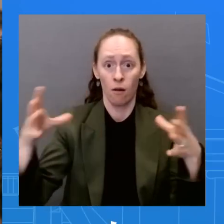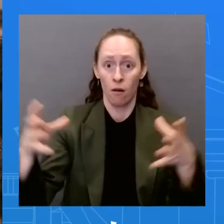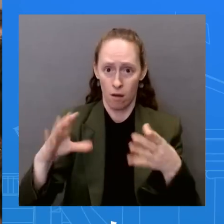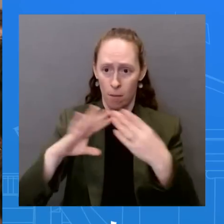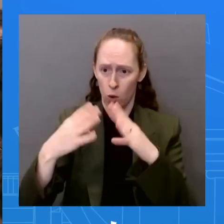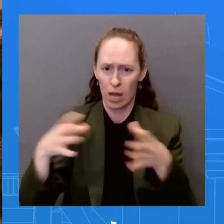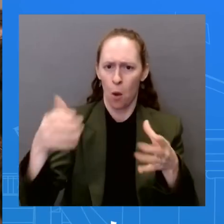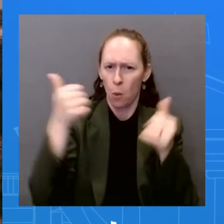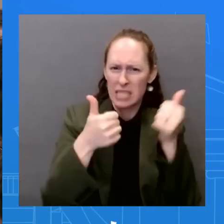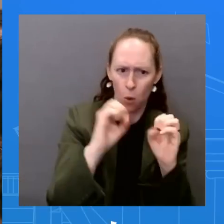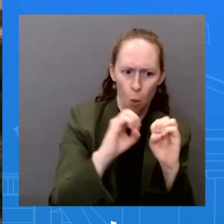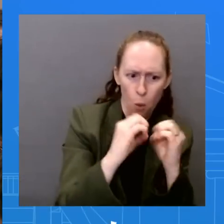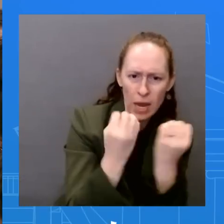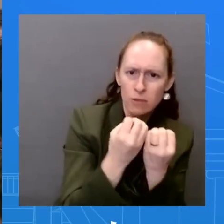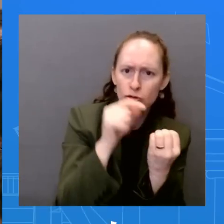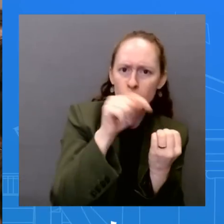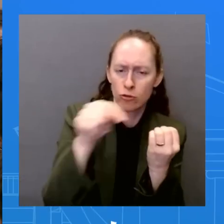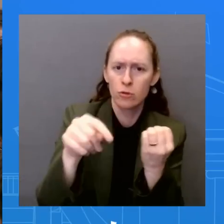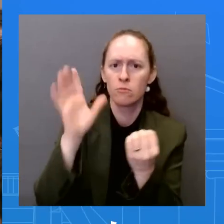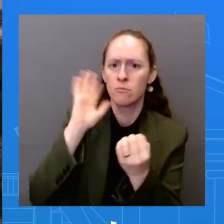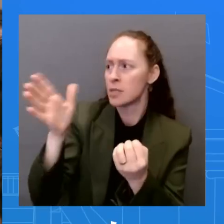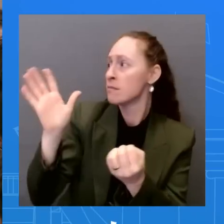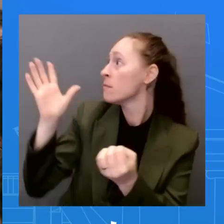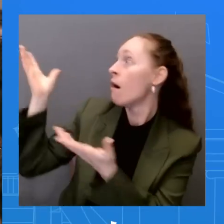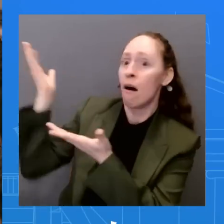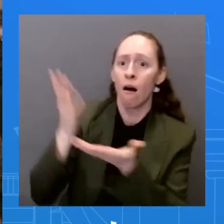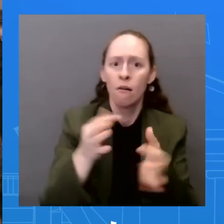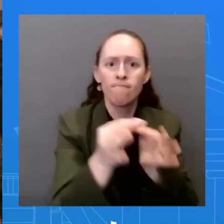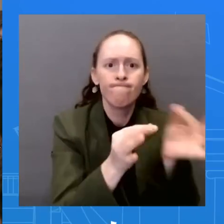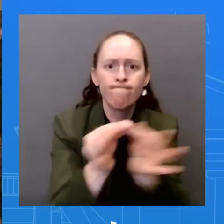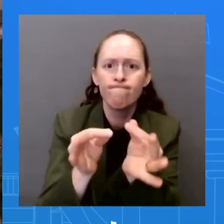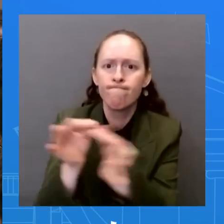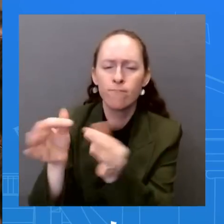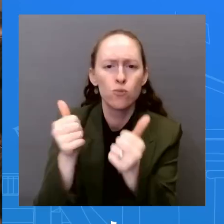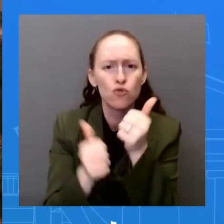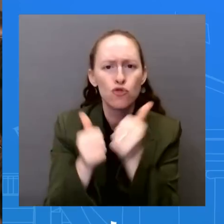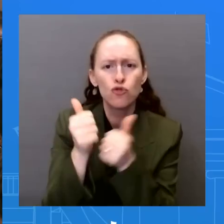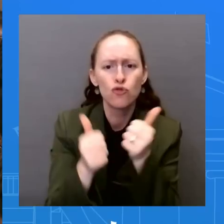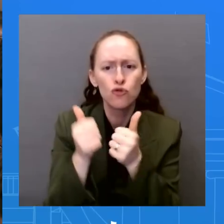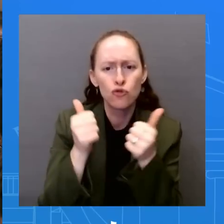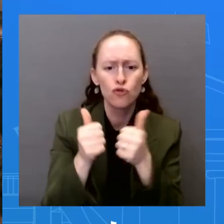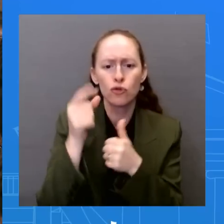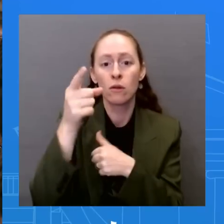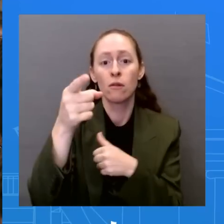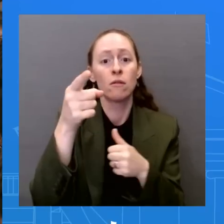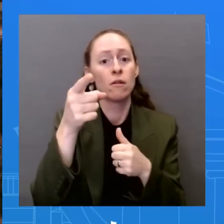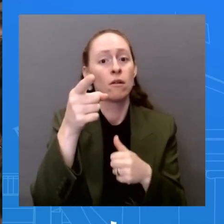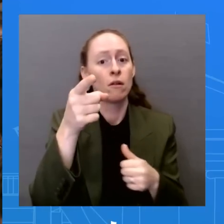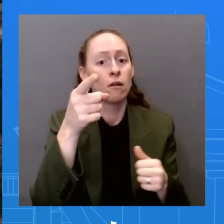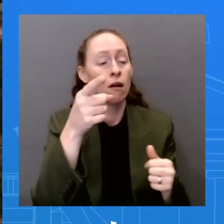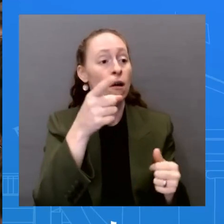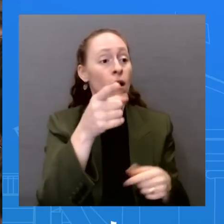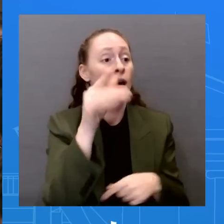what is the expectation of these organizations to help you lessen the numbers or even eradicate it?